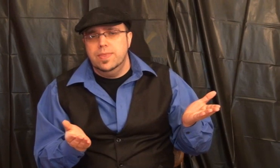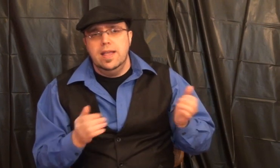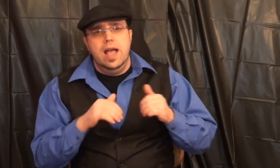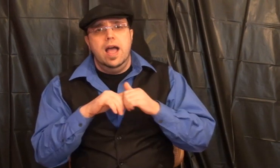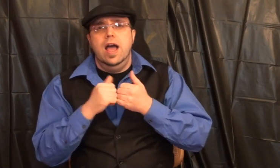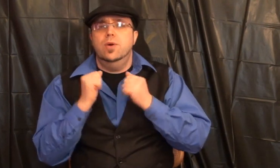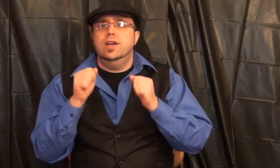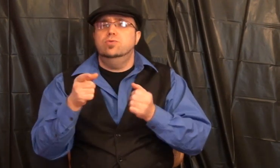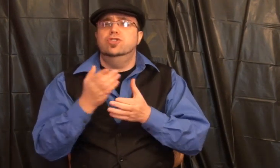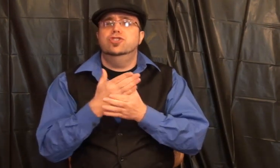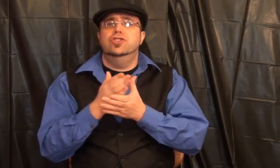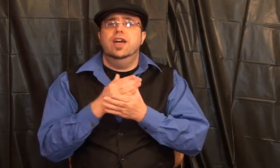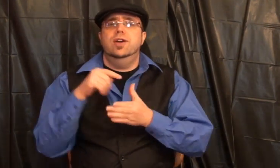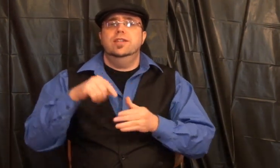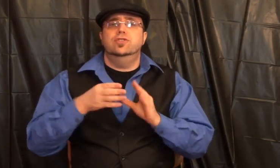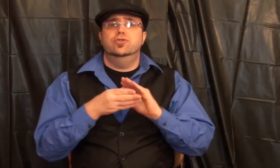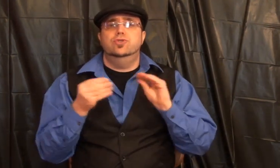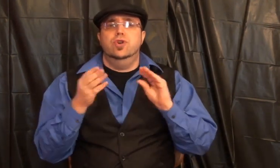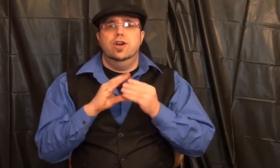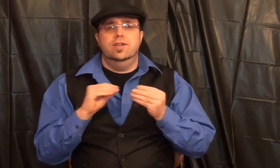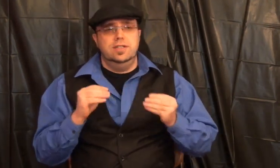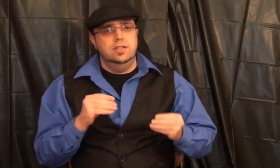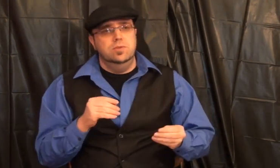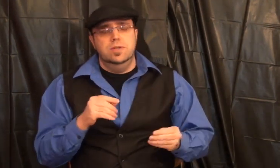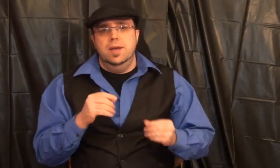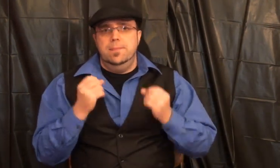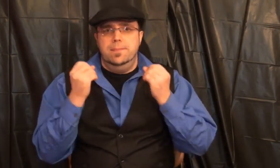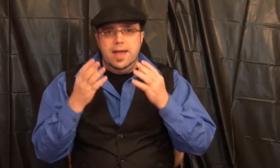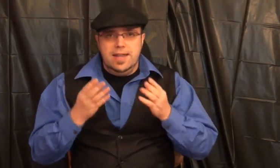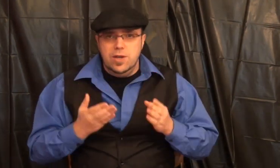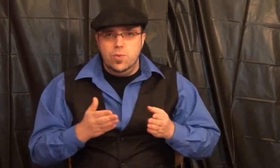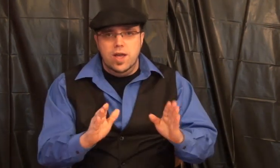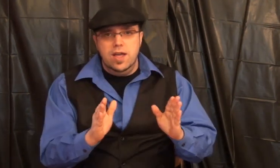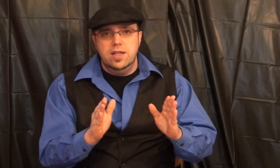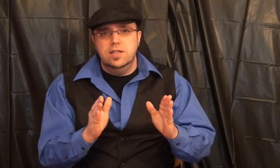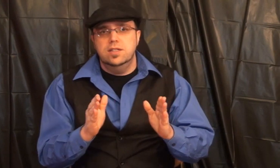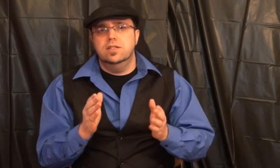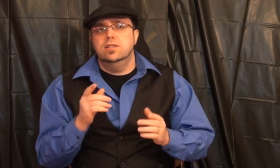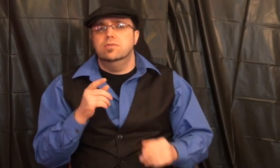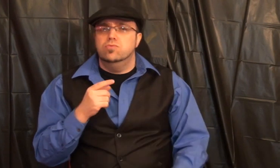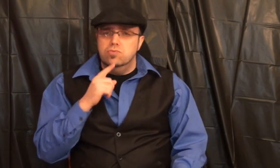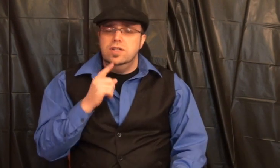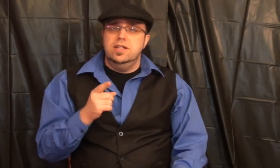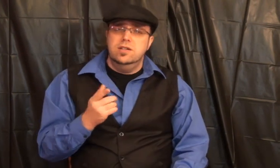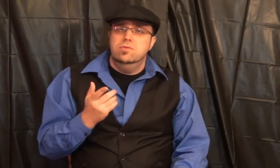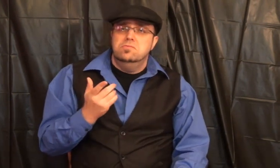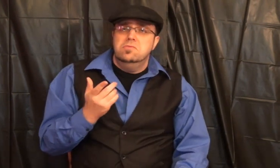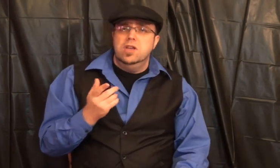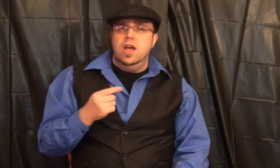How can you share these stories? There are many ways you can do that.